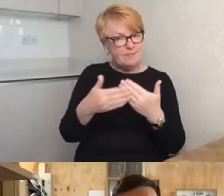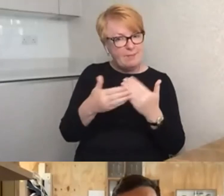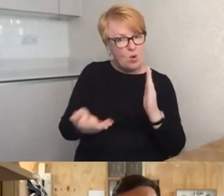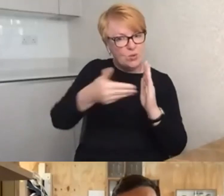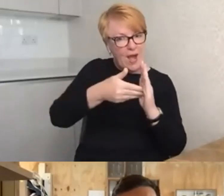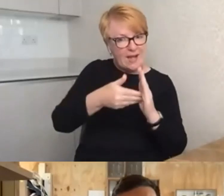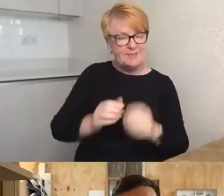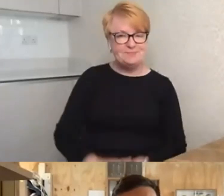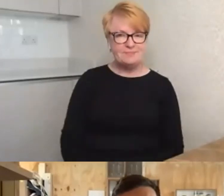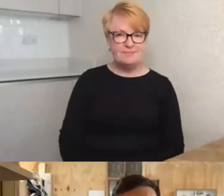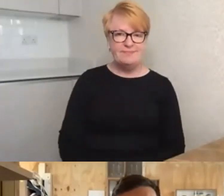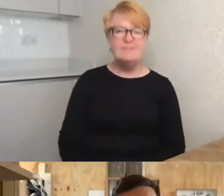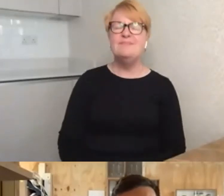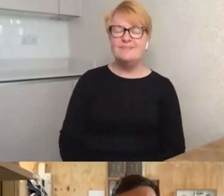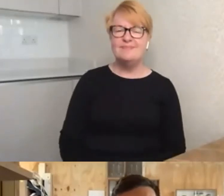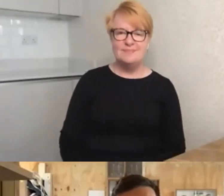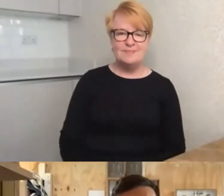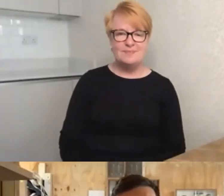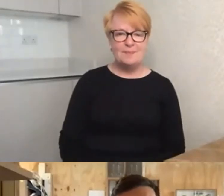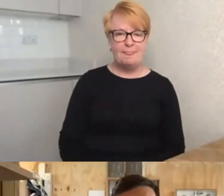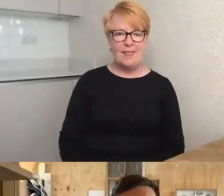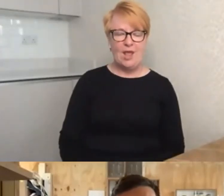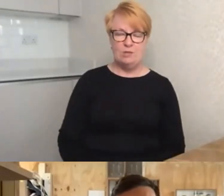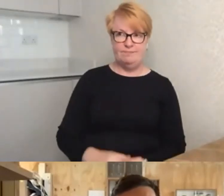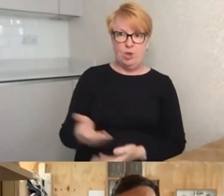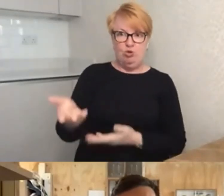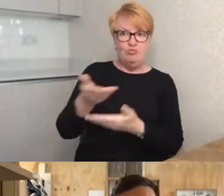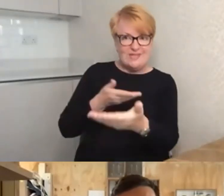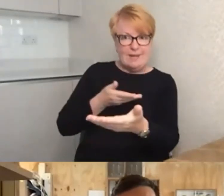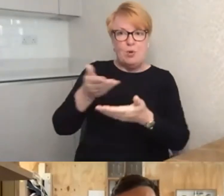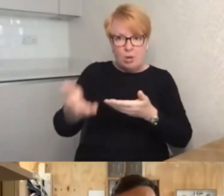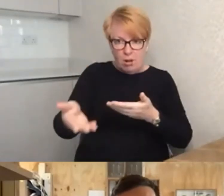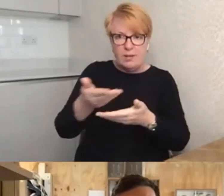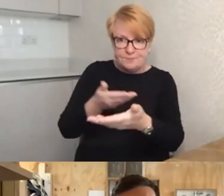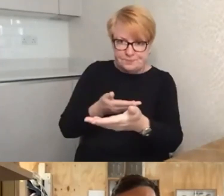If it counts as reciprocal, maybe going back to that question about power,